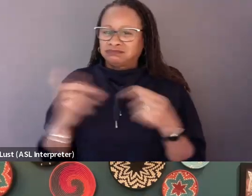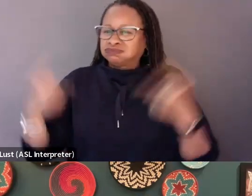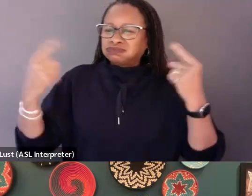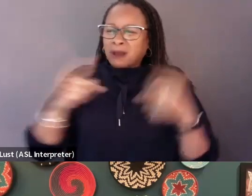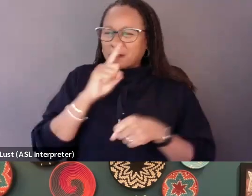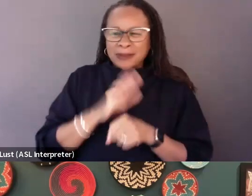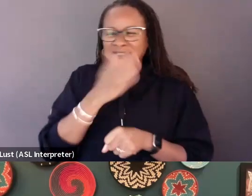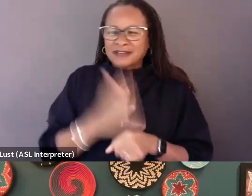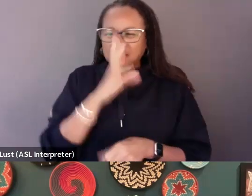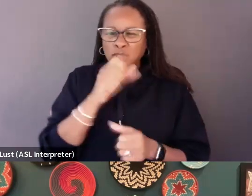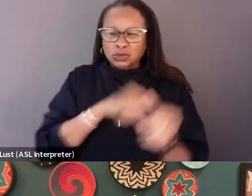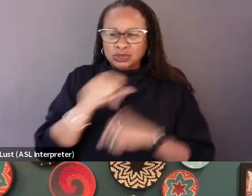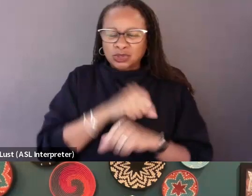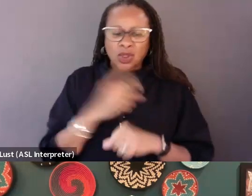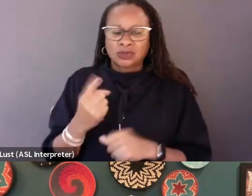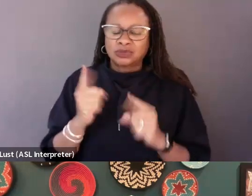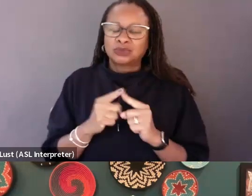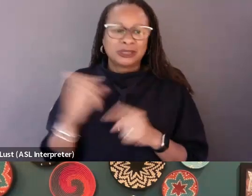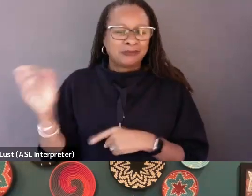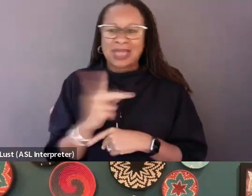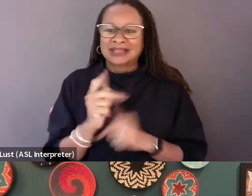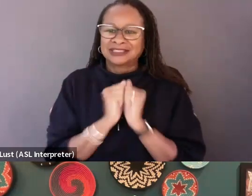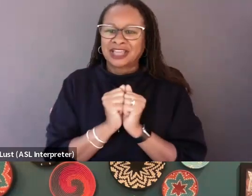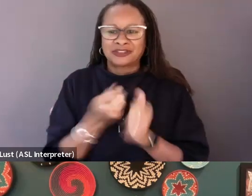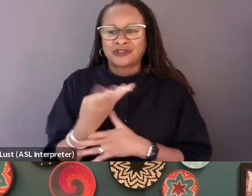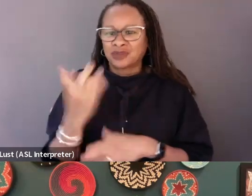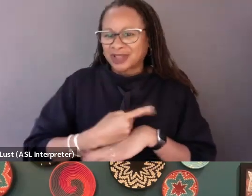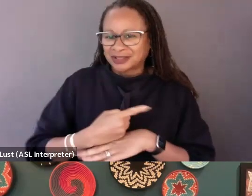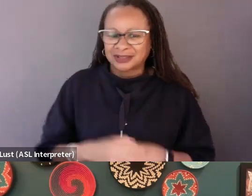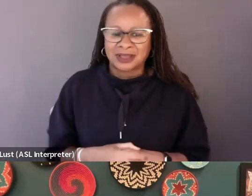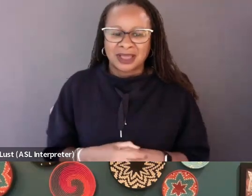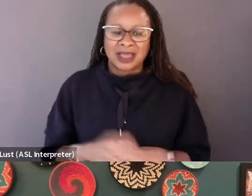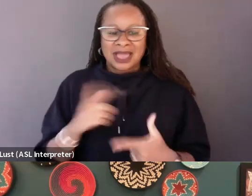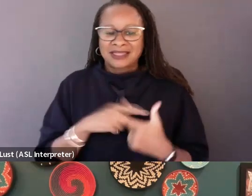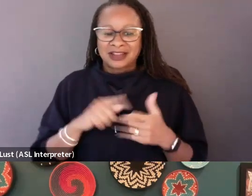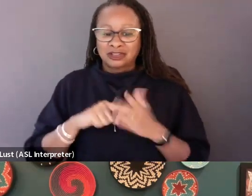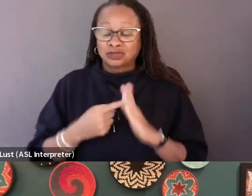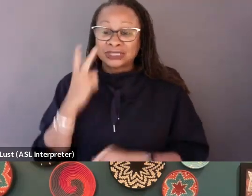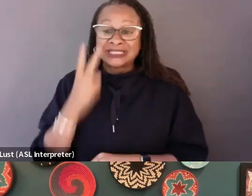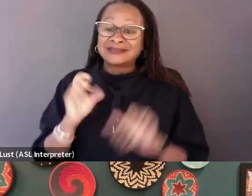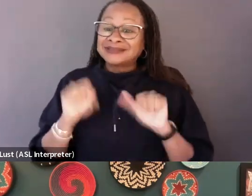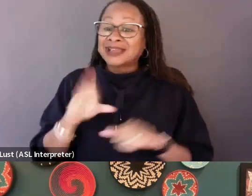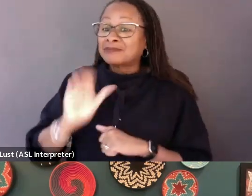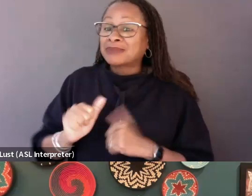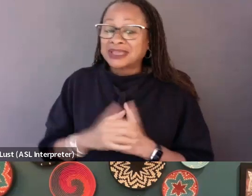and then only to be back together again in a few days. And I started to see, well, this could be the backbone of my film.